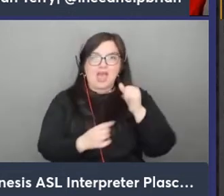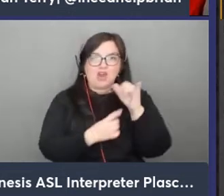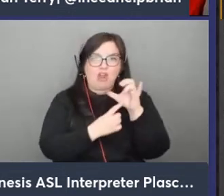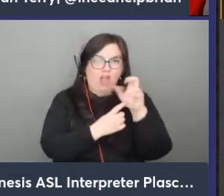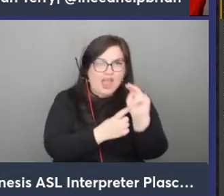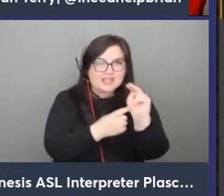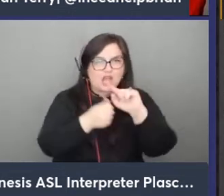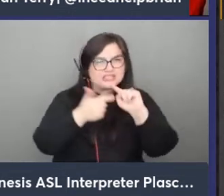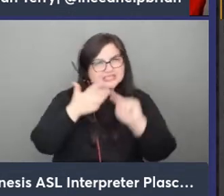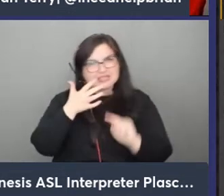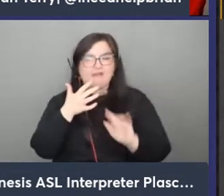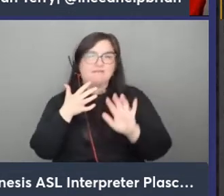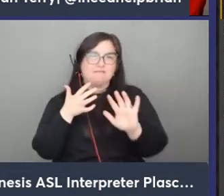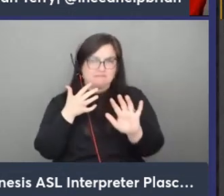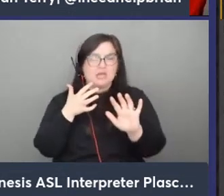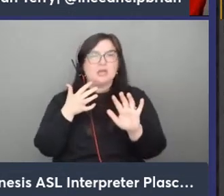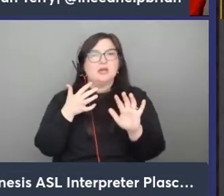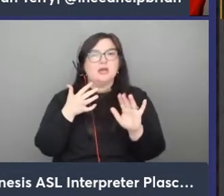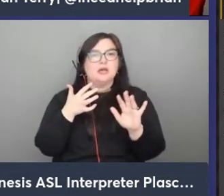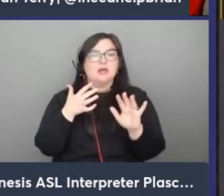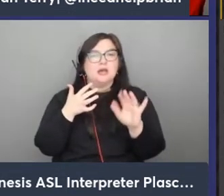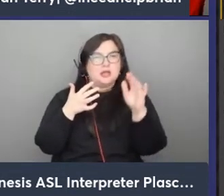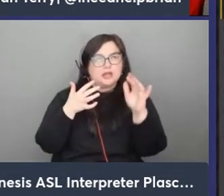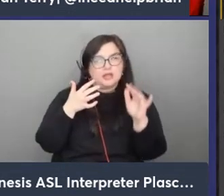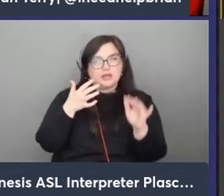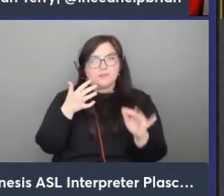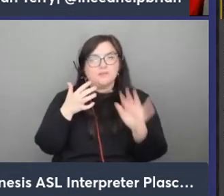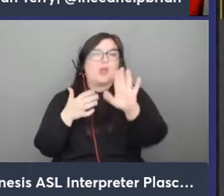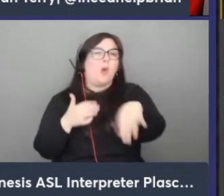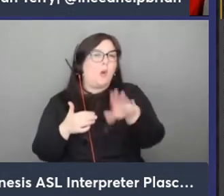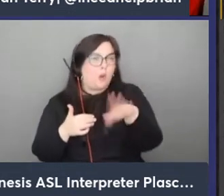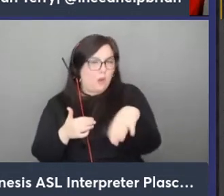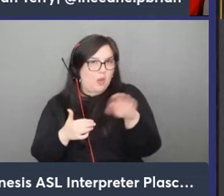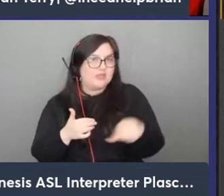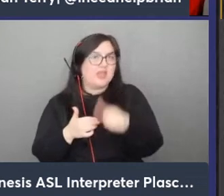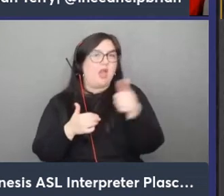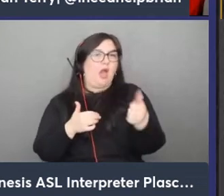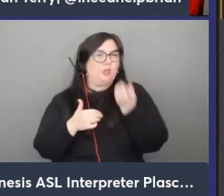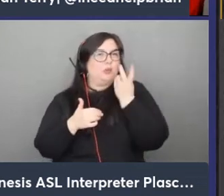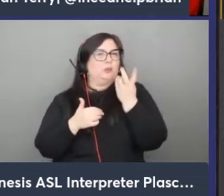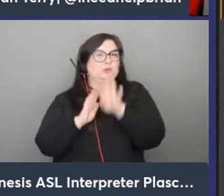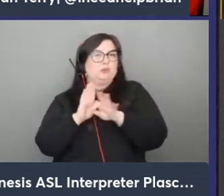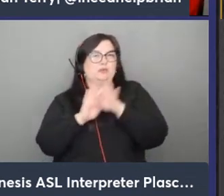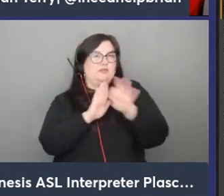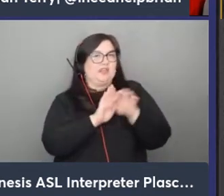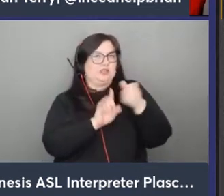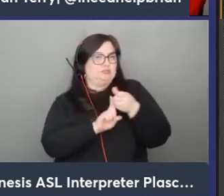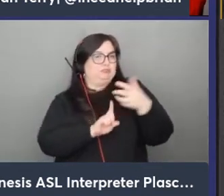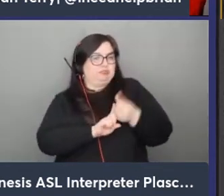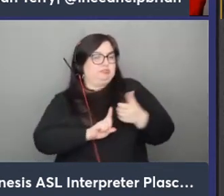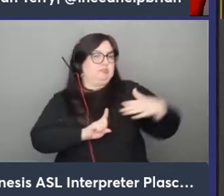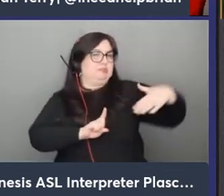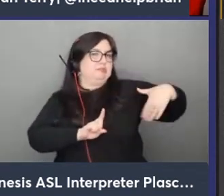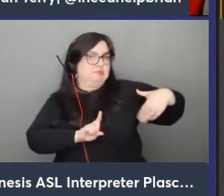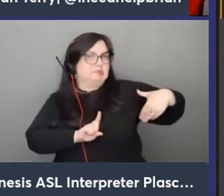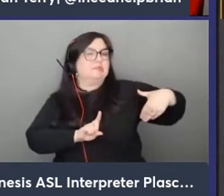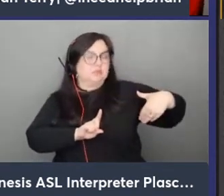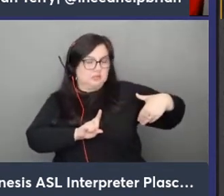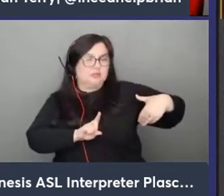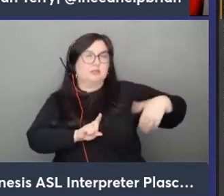And the other two features that we didn't talk as much about game state cloud saving,